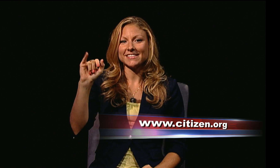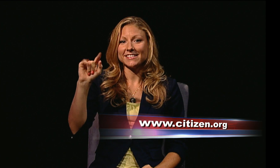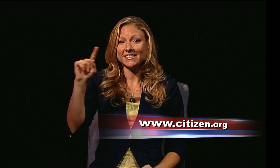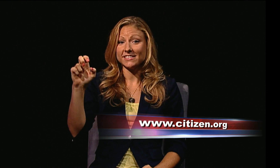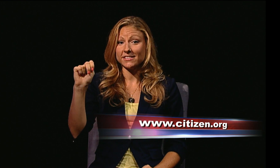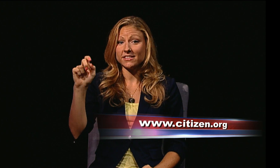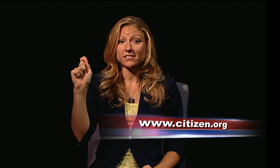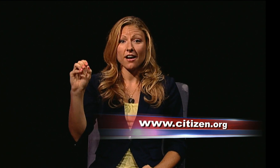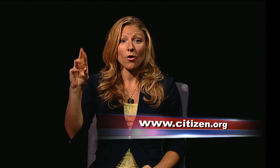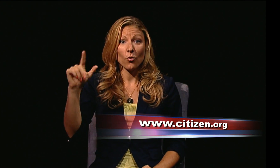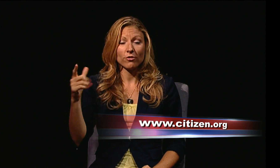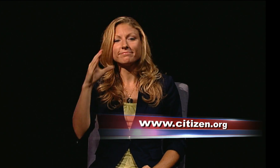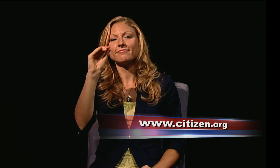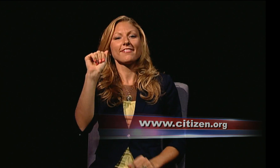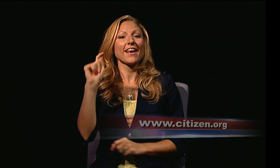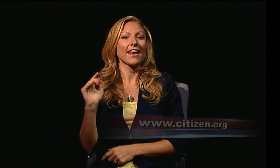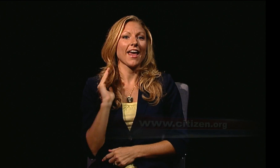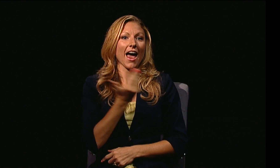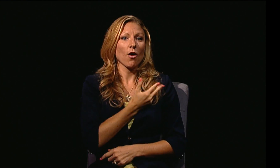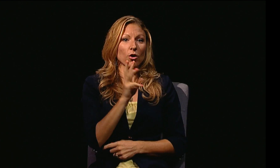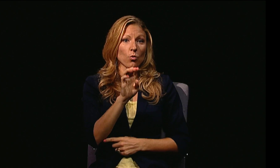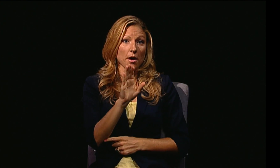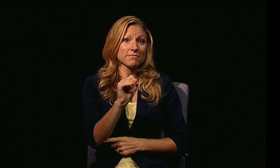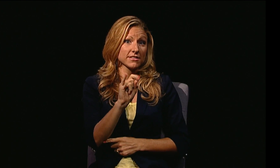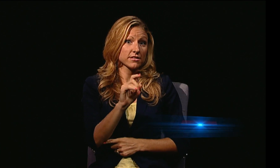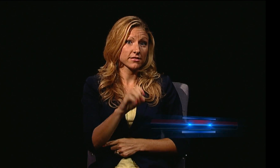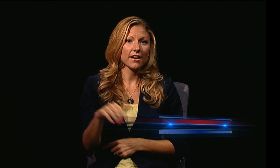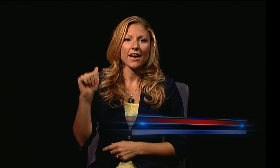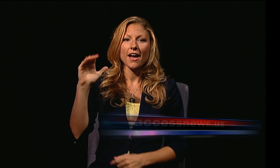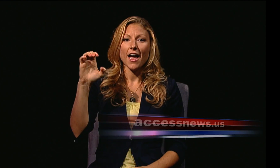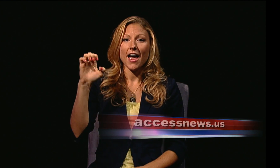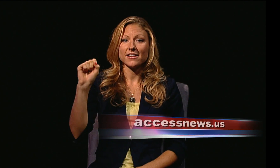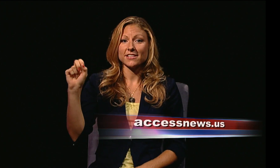CITZEN.ORG AND AT OUR WEBSITE,